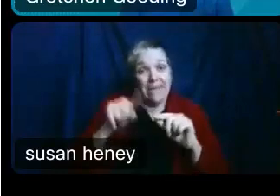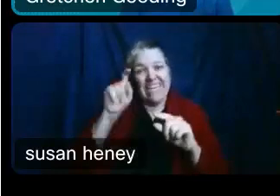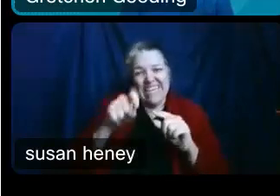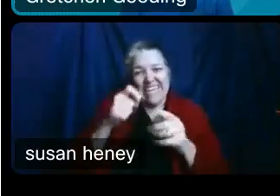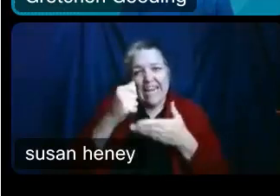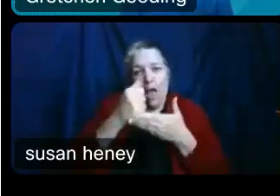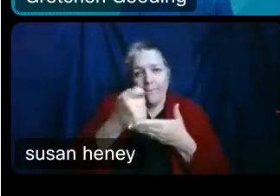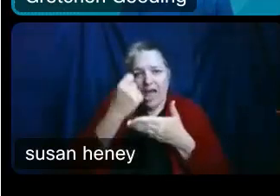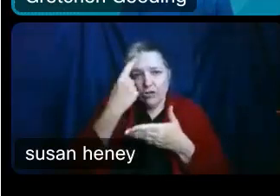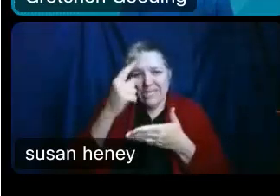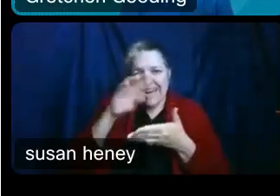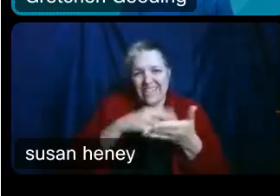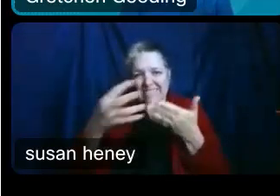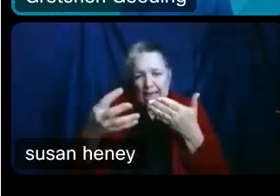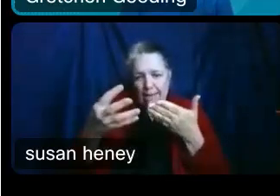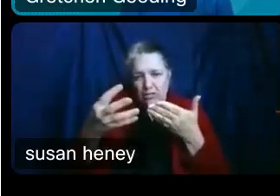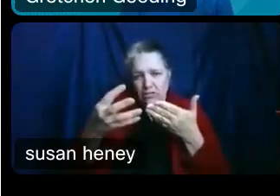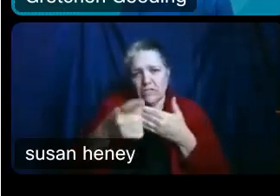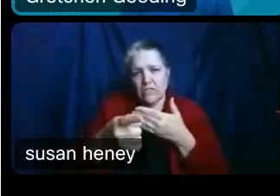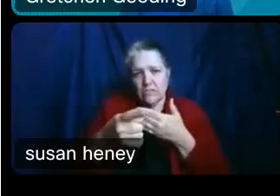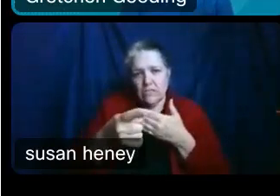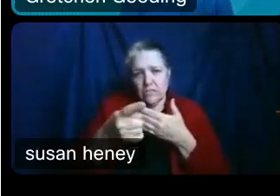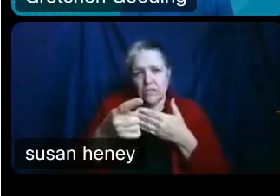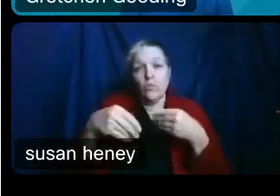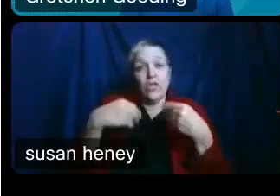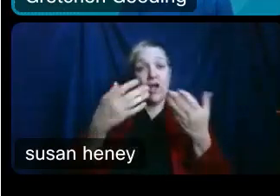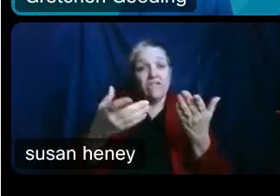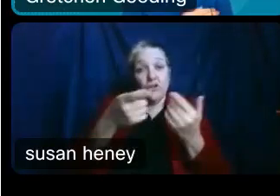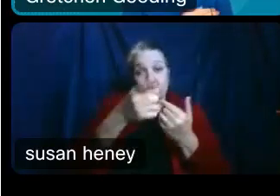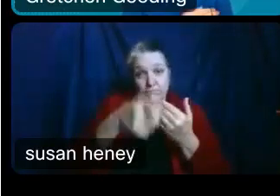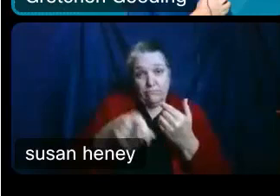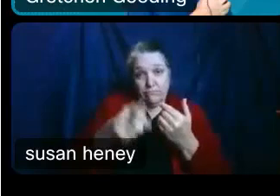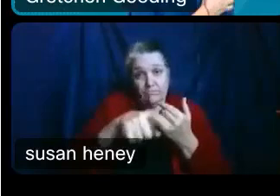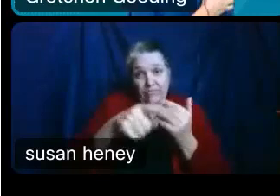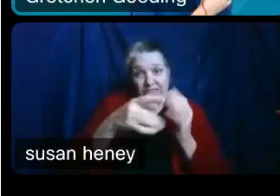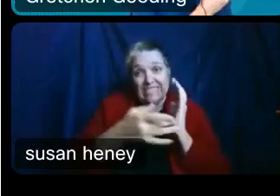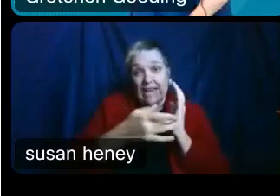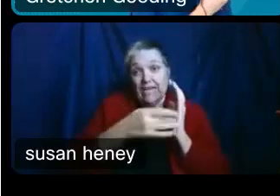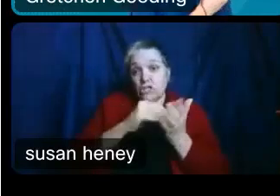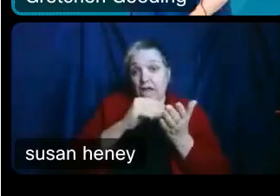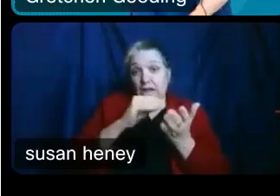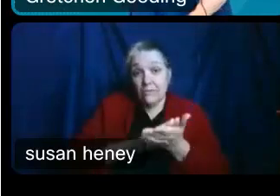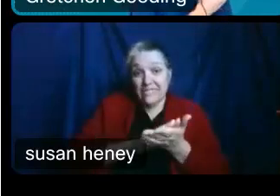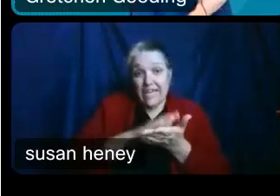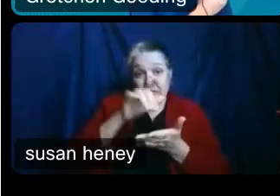and complete their analysis, we offer technical documentation in the form of code list, subject